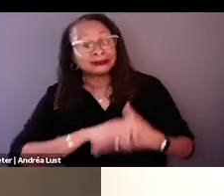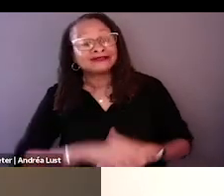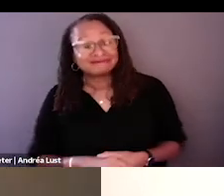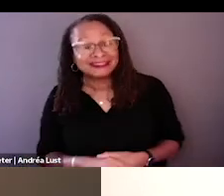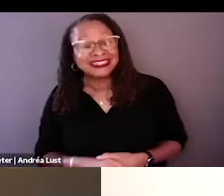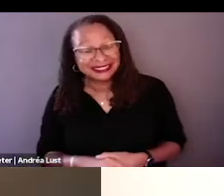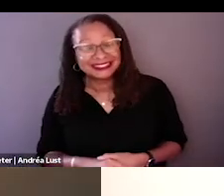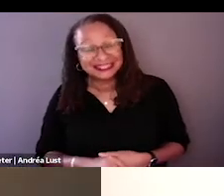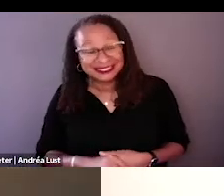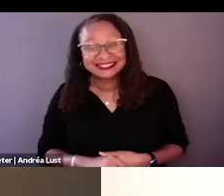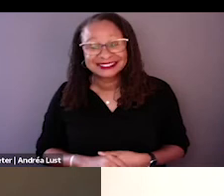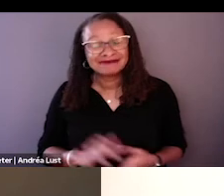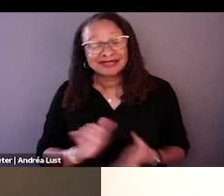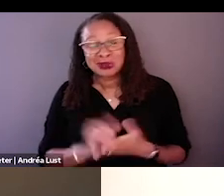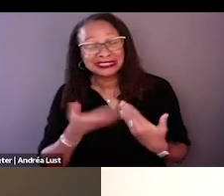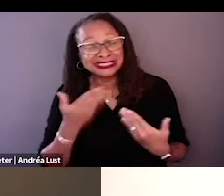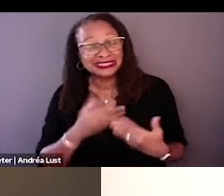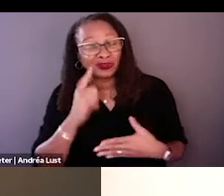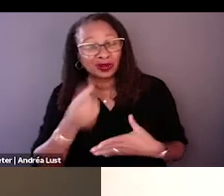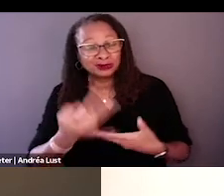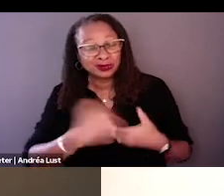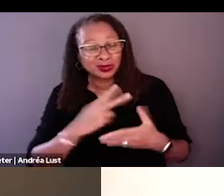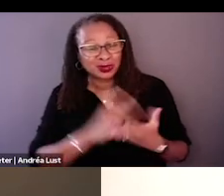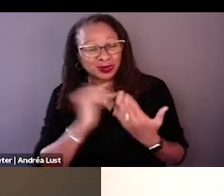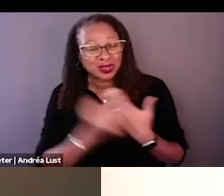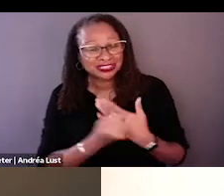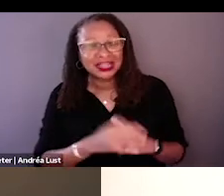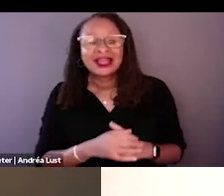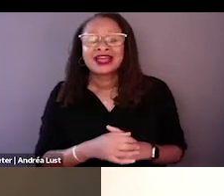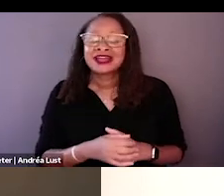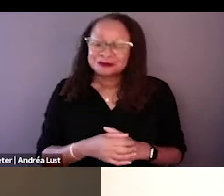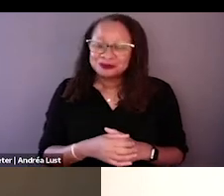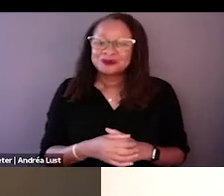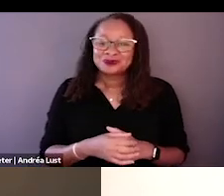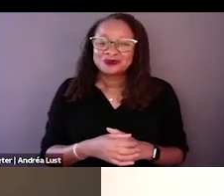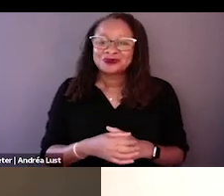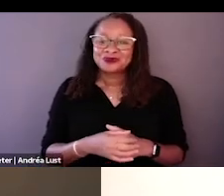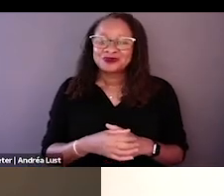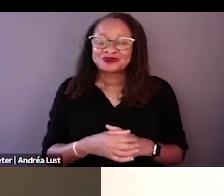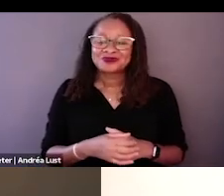everything out together with the audience. That works beautifully.